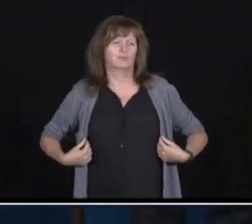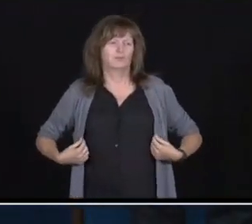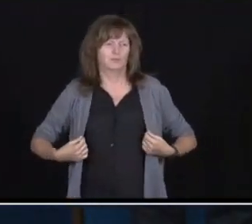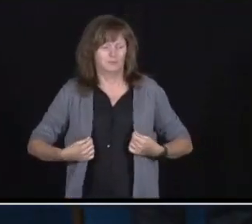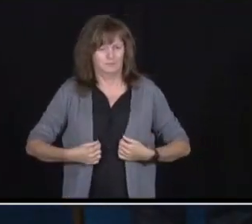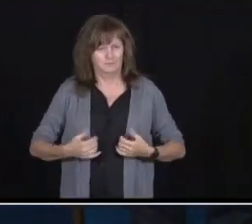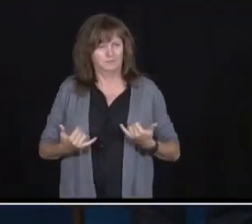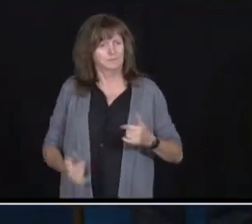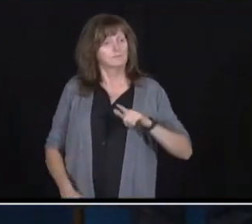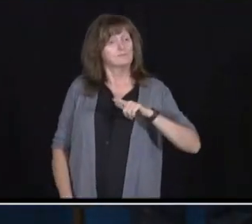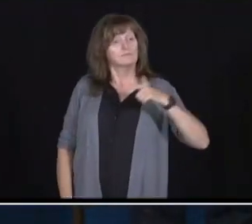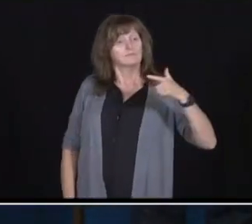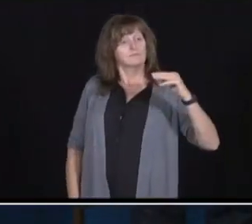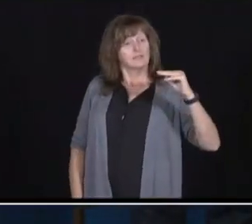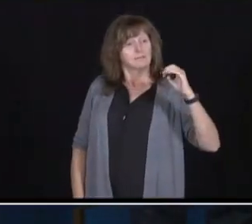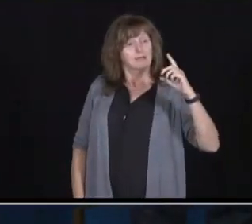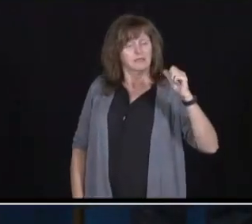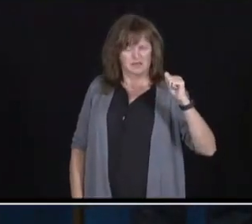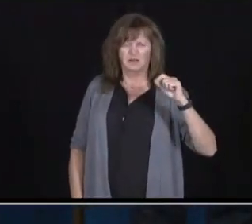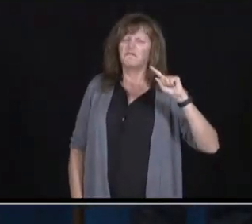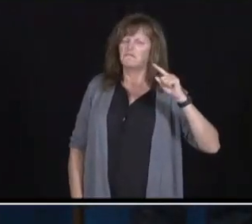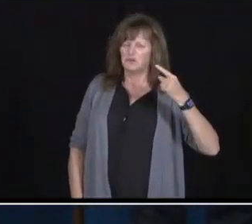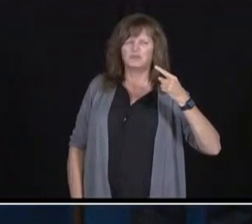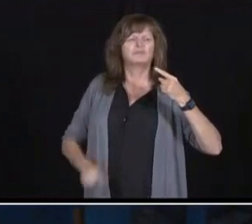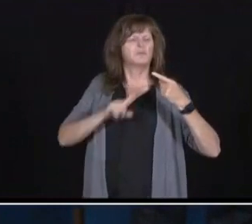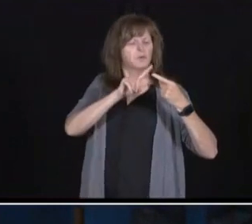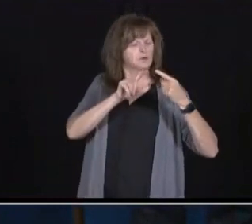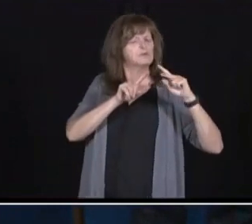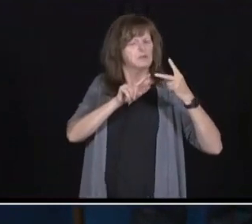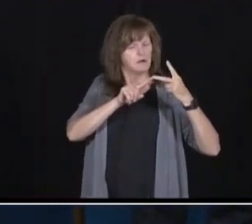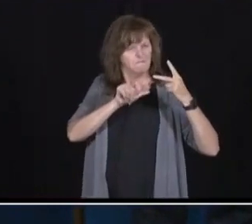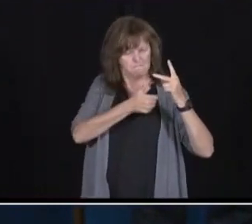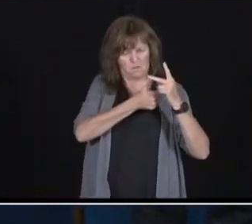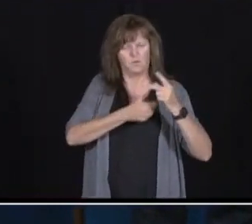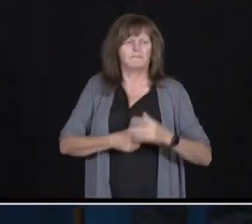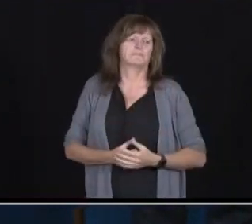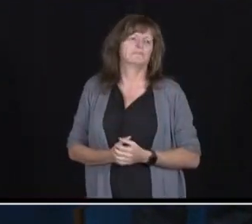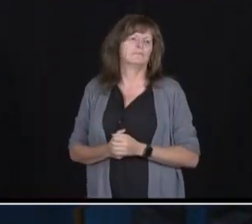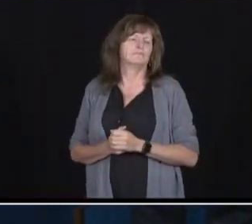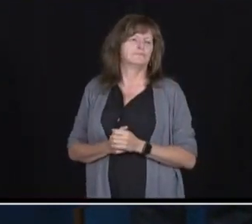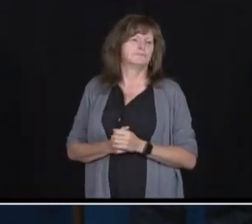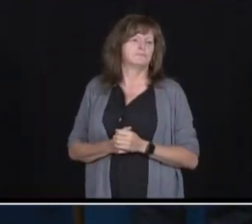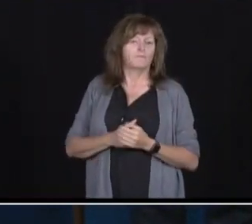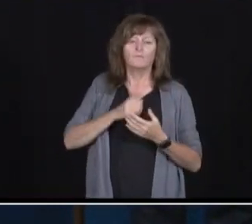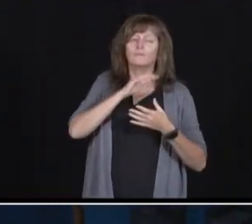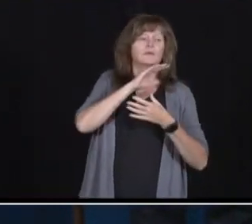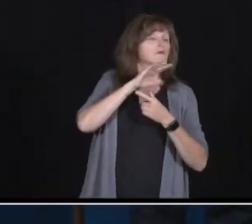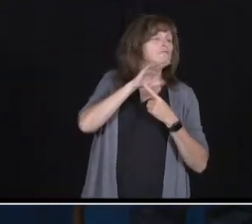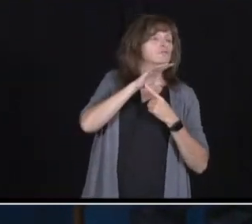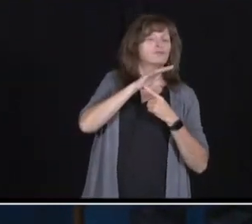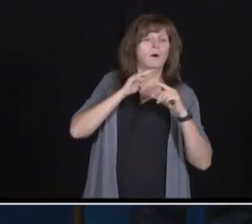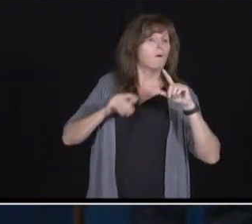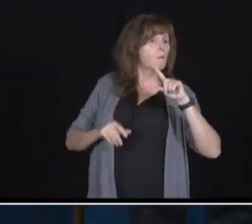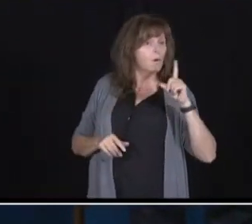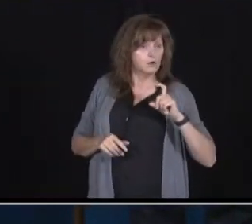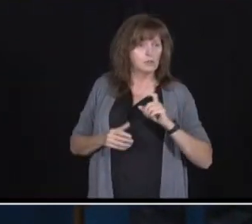parents, to our educators and to our and credible students. You have truly inspired your province and we are all excited and grateful for your return to